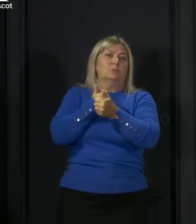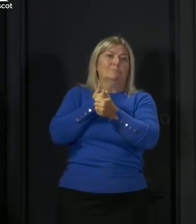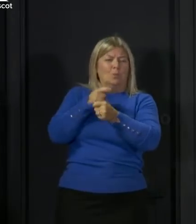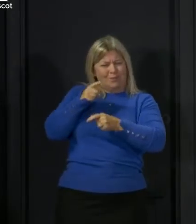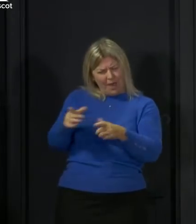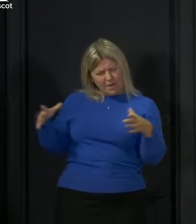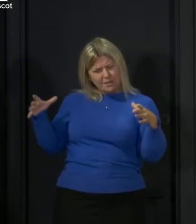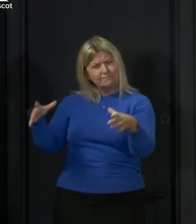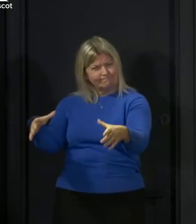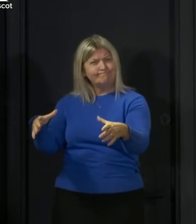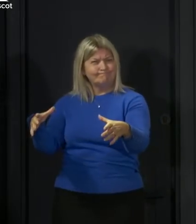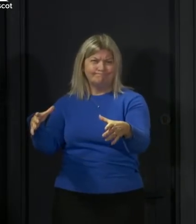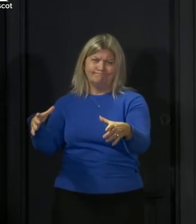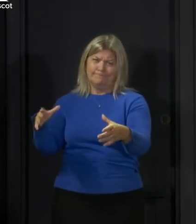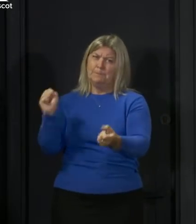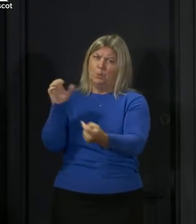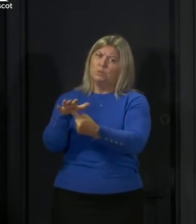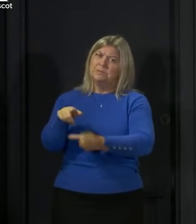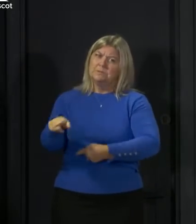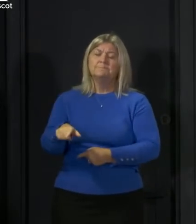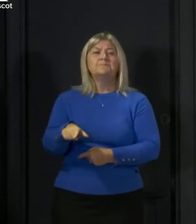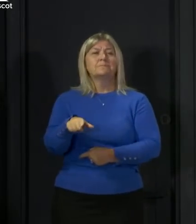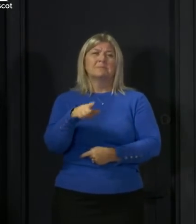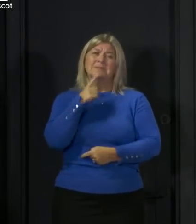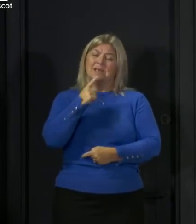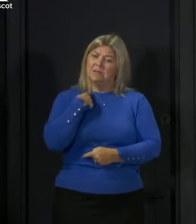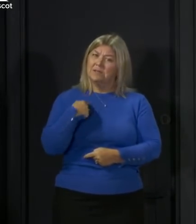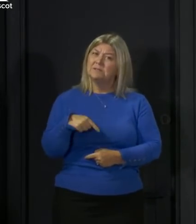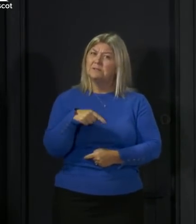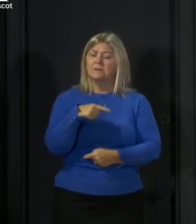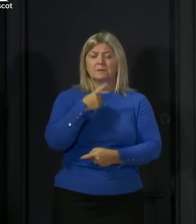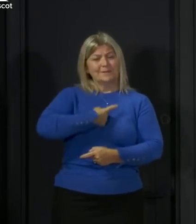as I stressed yesterday, self-isolation is important.